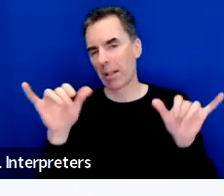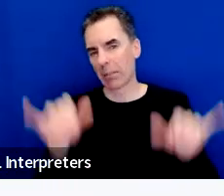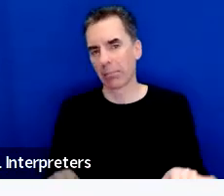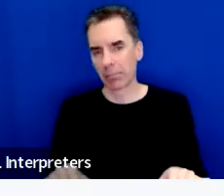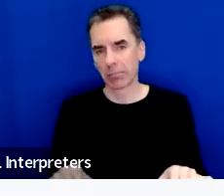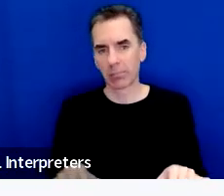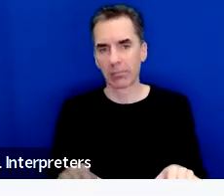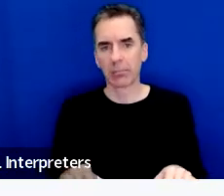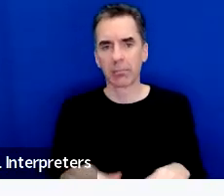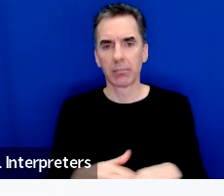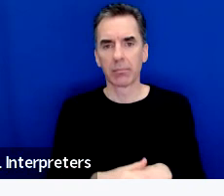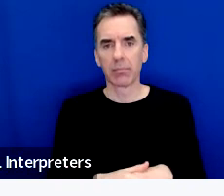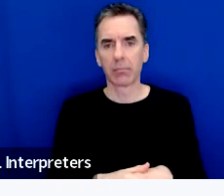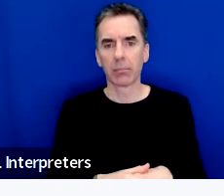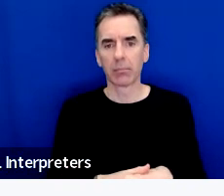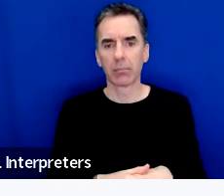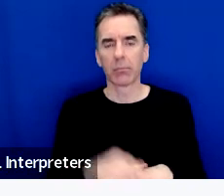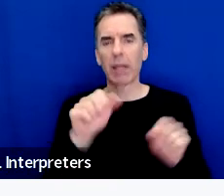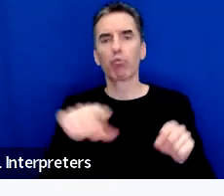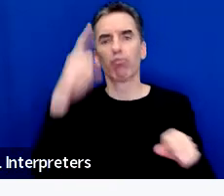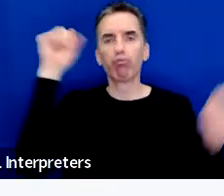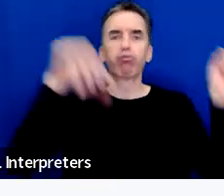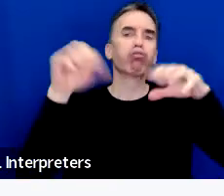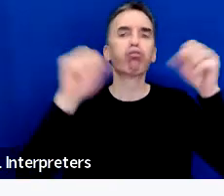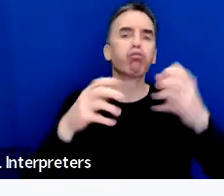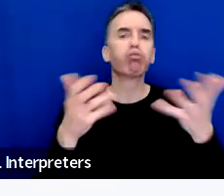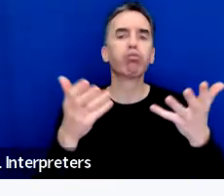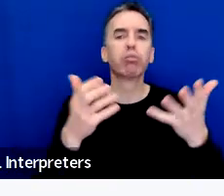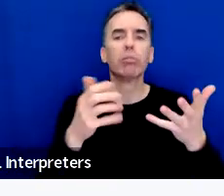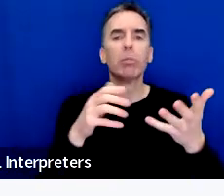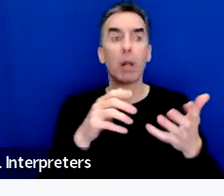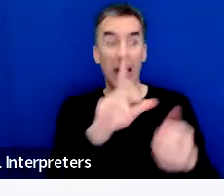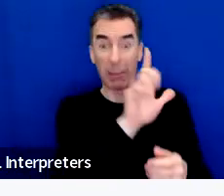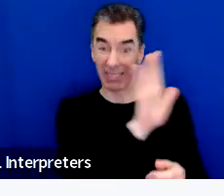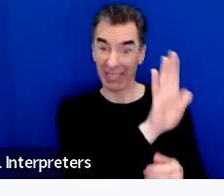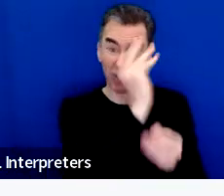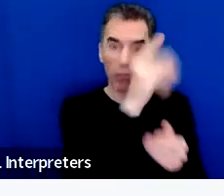So what resources if you do, what do you use and examples can be?